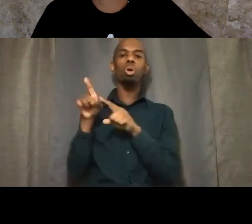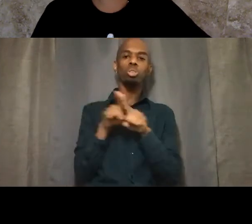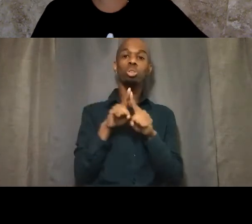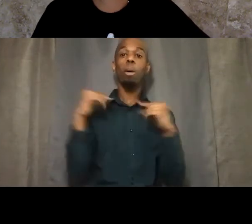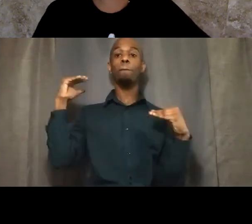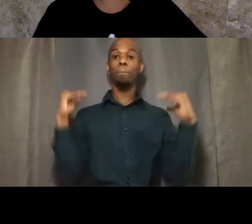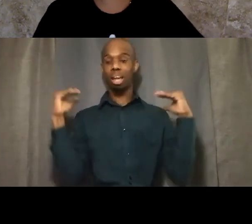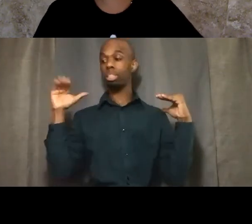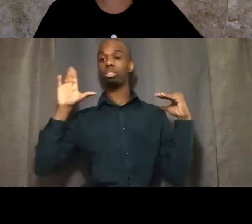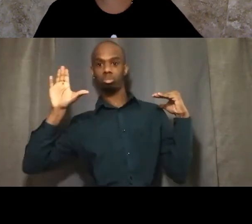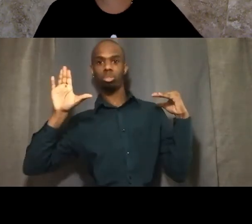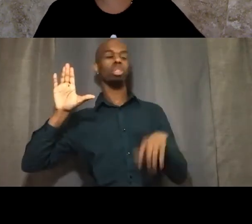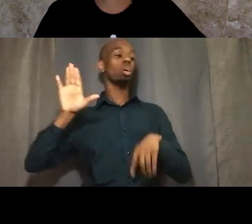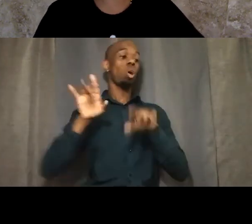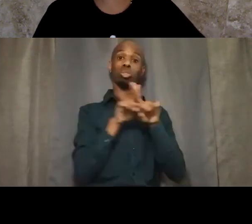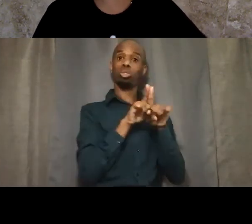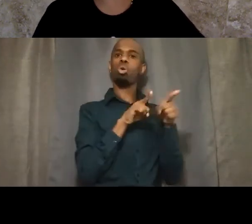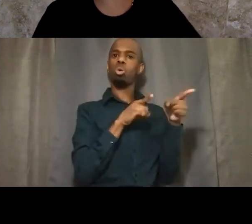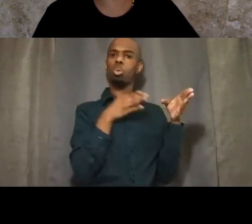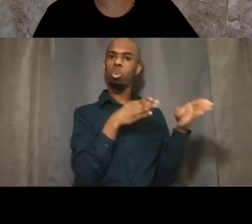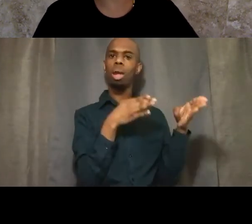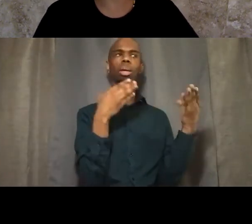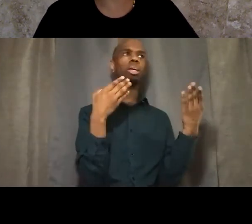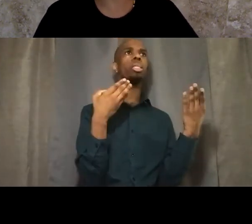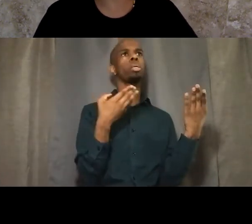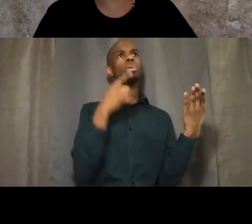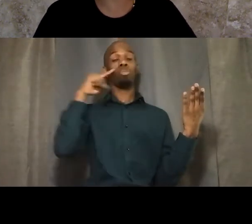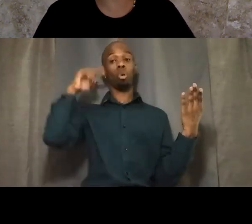way in which black women often martyr ourselves, right.